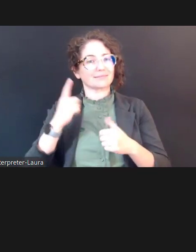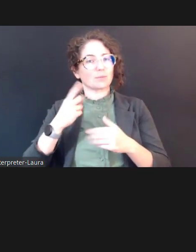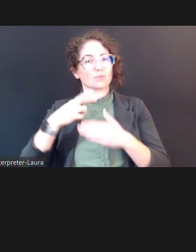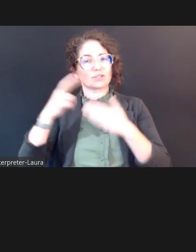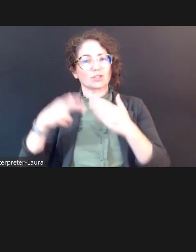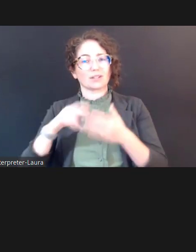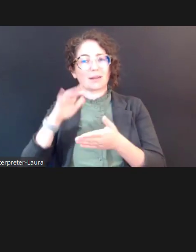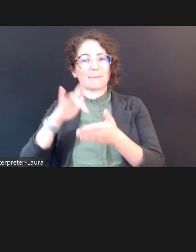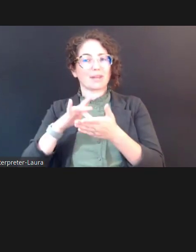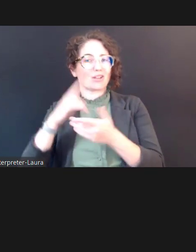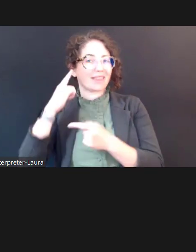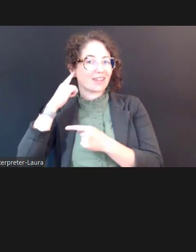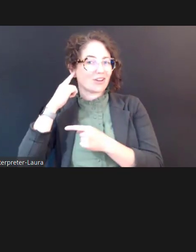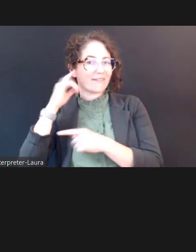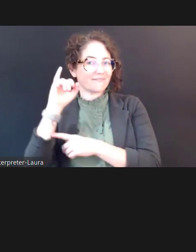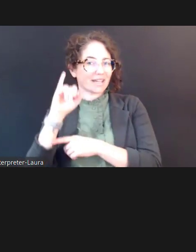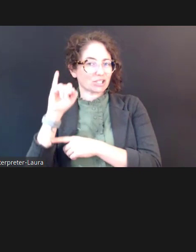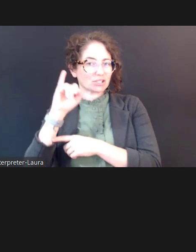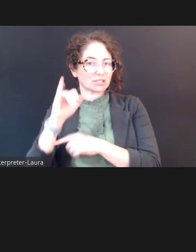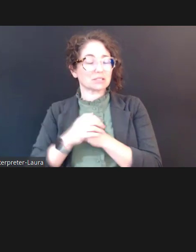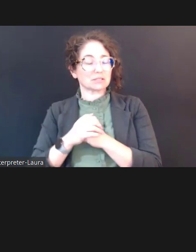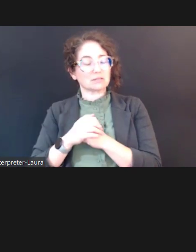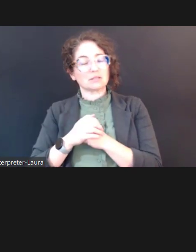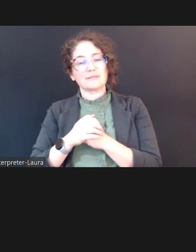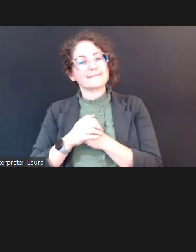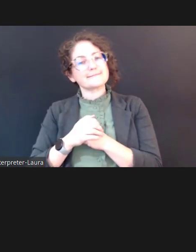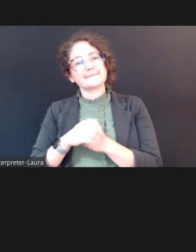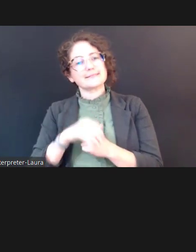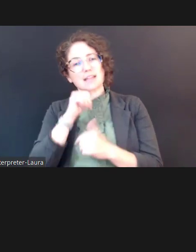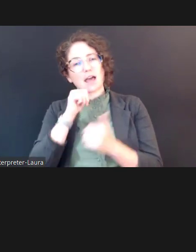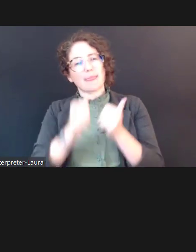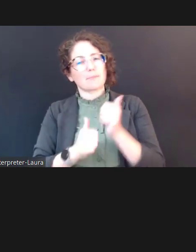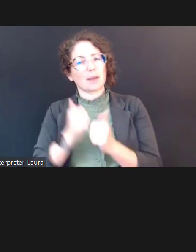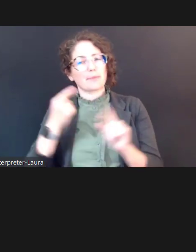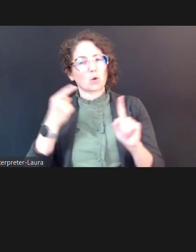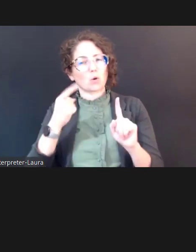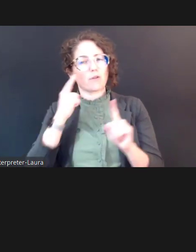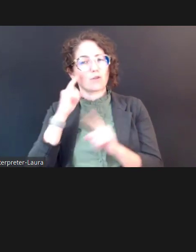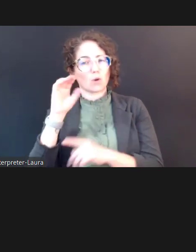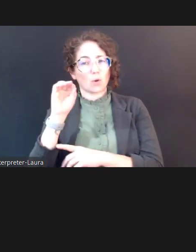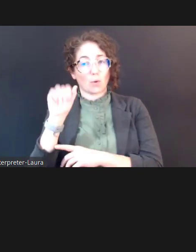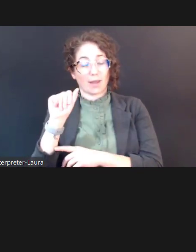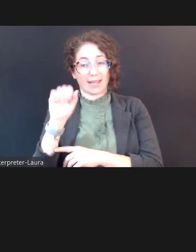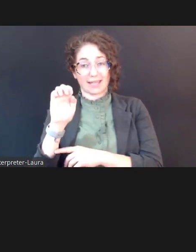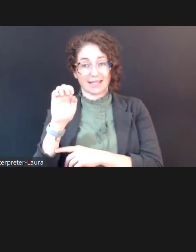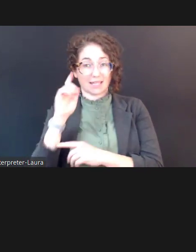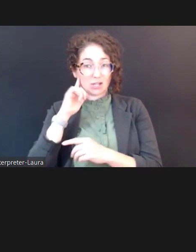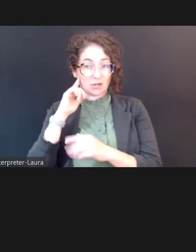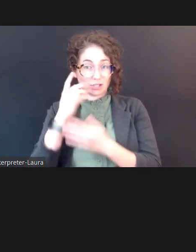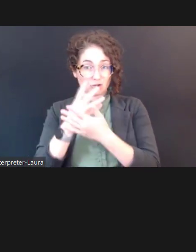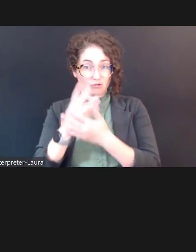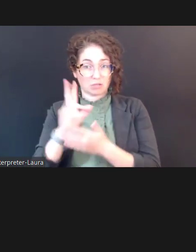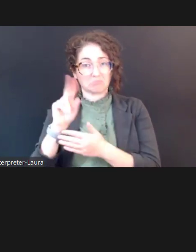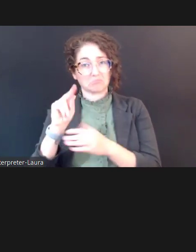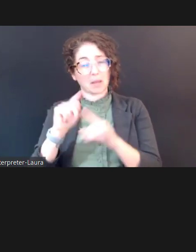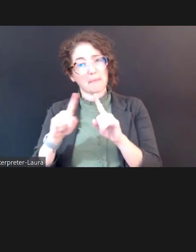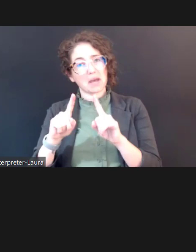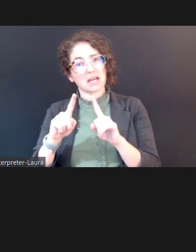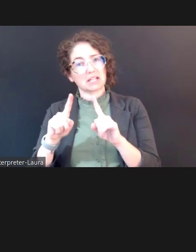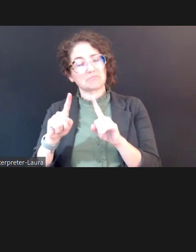although this is not the primary goal of OAE screening, it is an additional benefit of screening with this method.